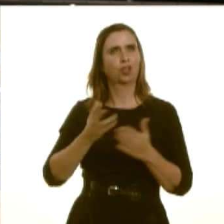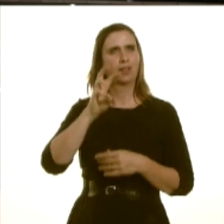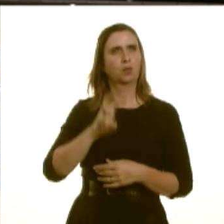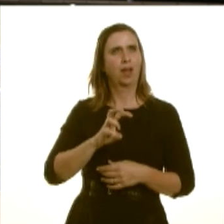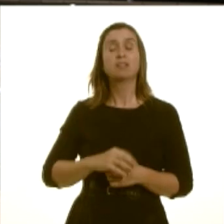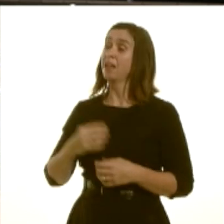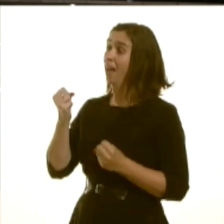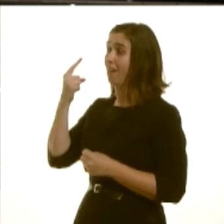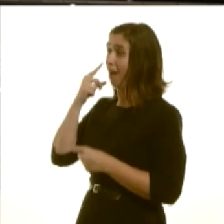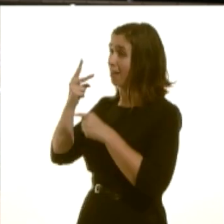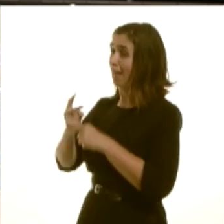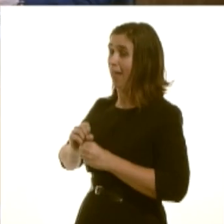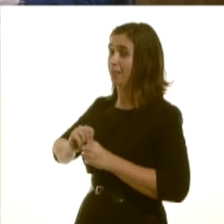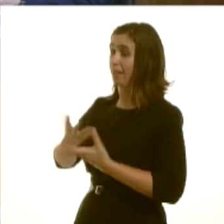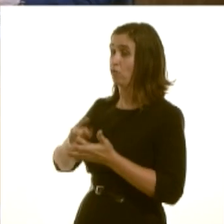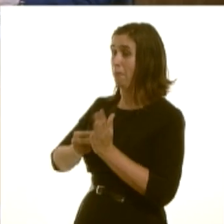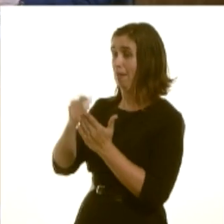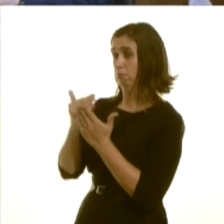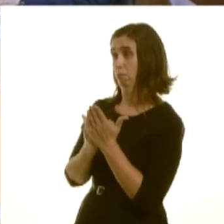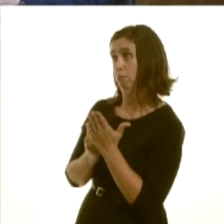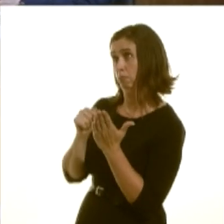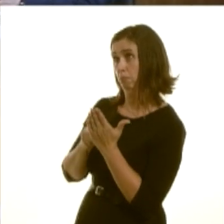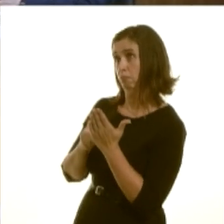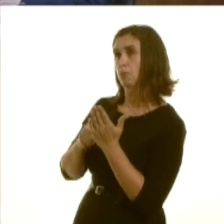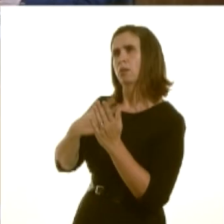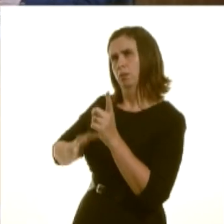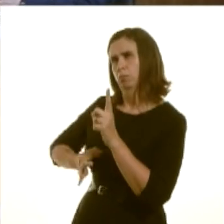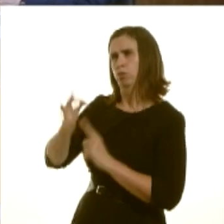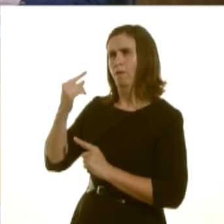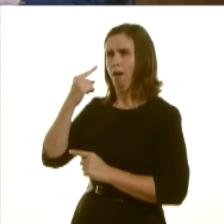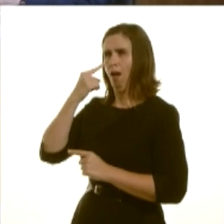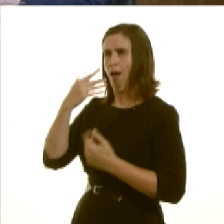plan commits the Government to improving eye health, building on the Wales eye care service